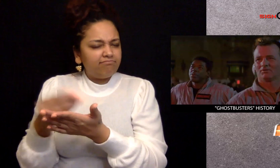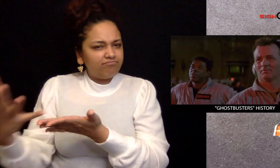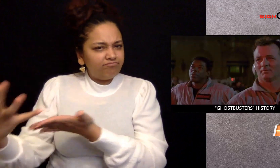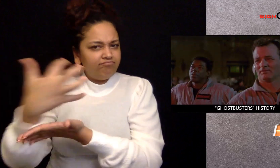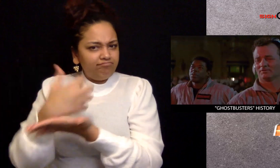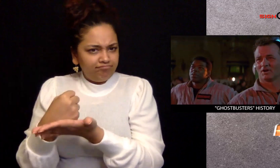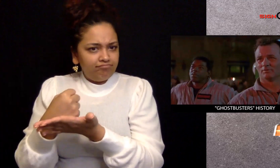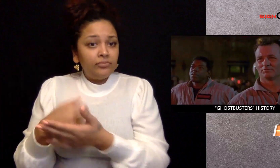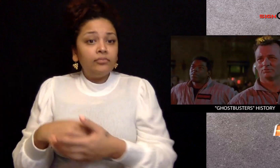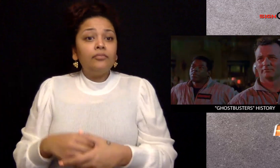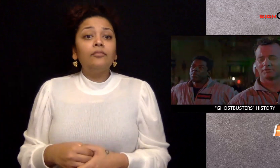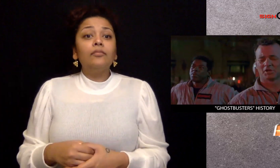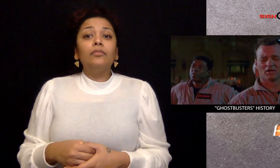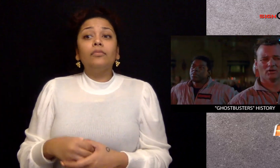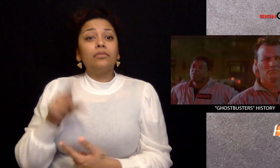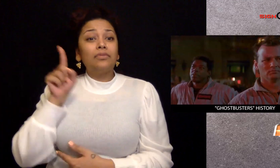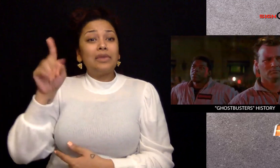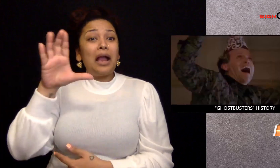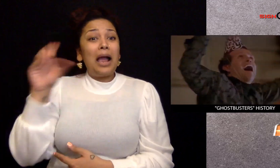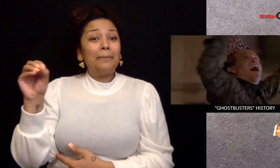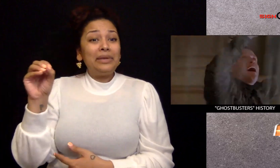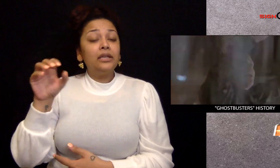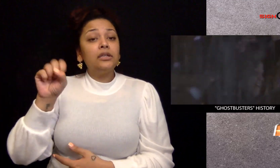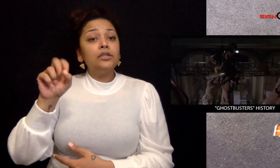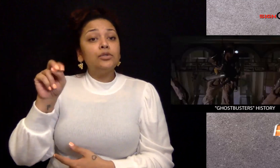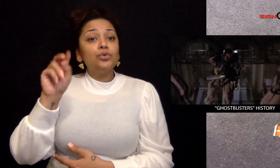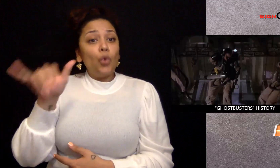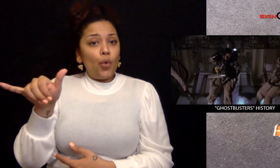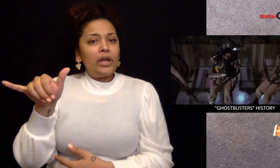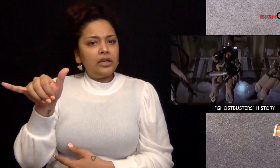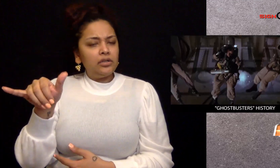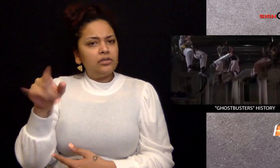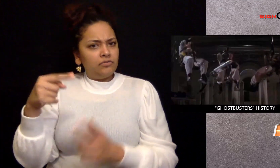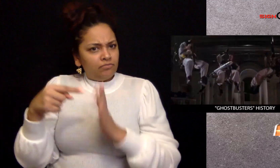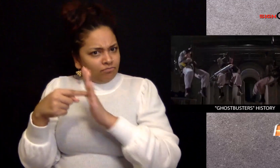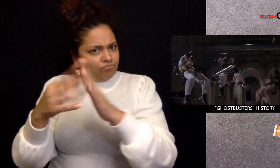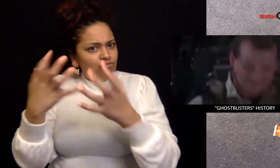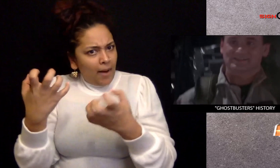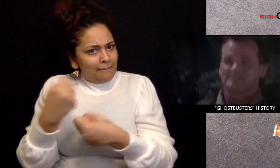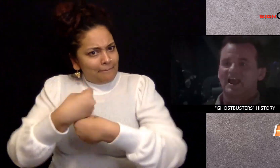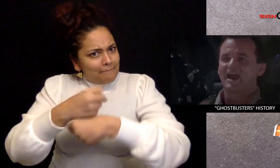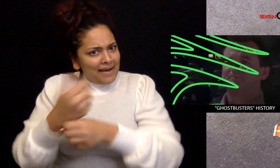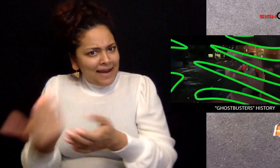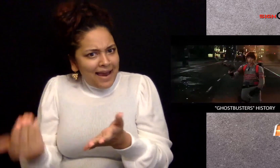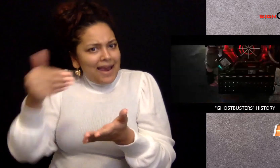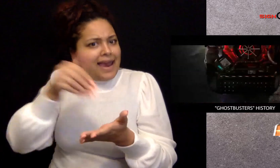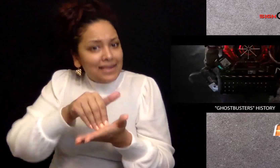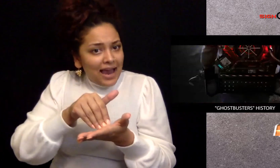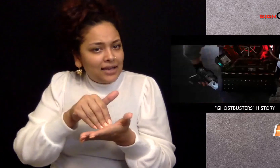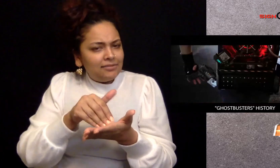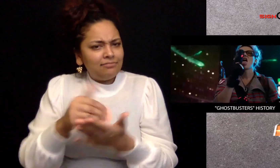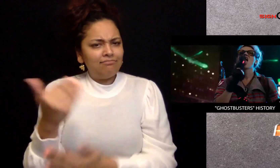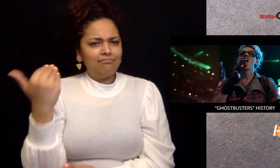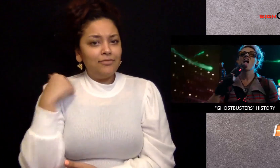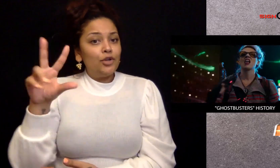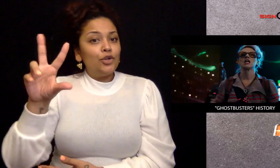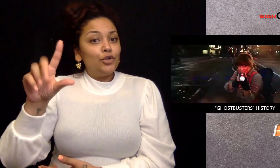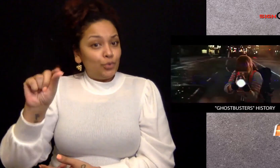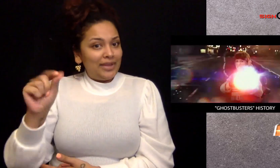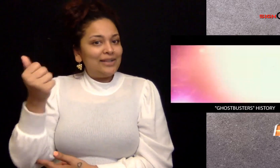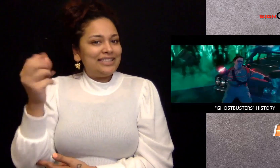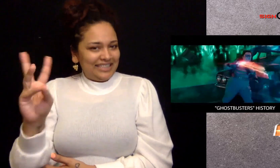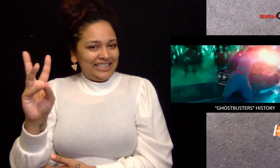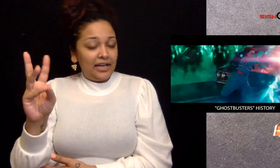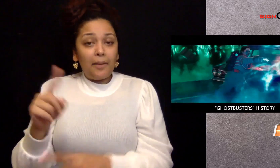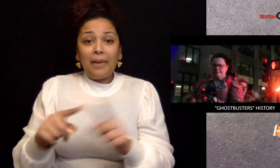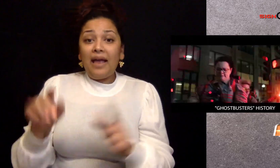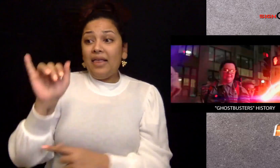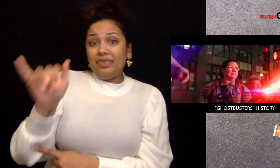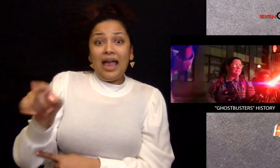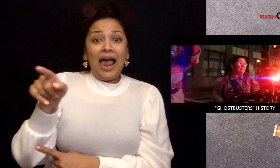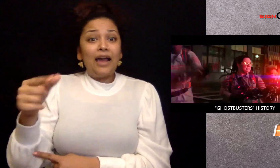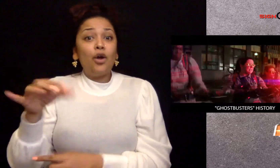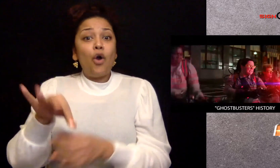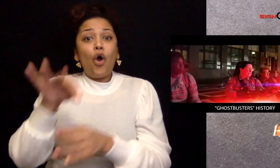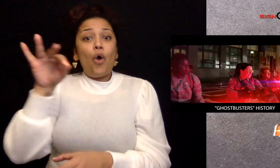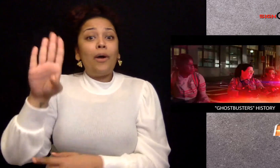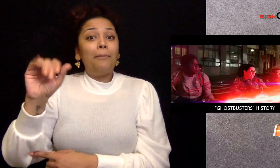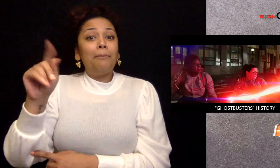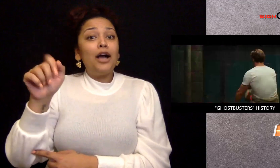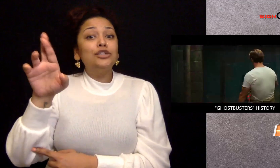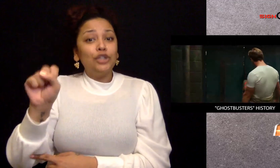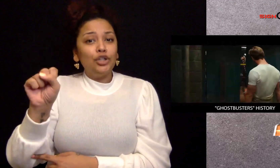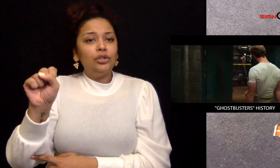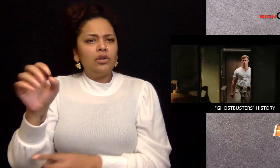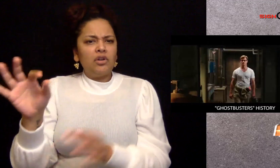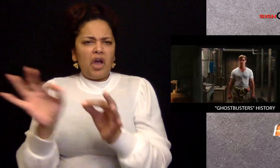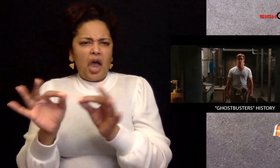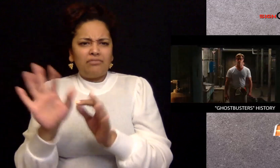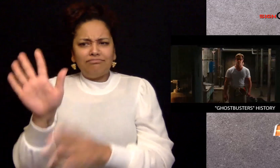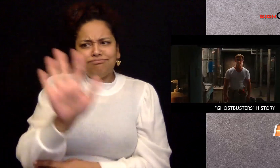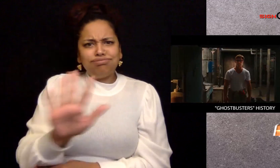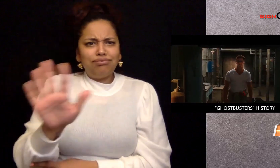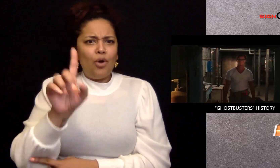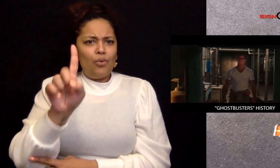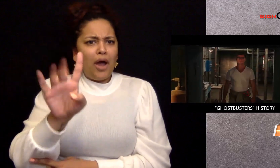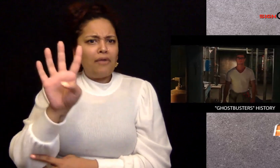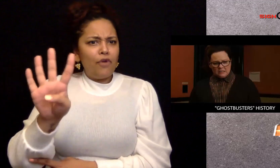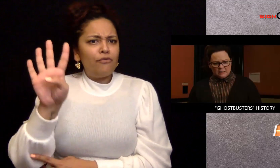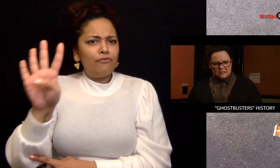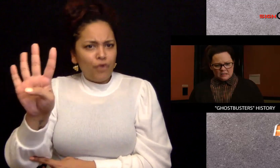money its predecessor did Sony attempted to reboot in 2016 but that Ghostbusters cost